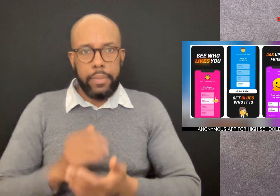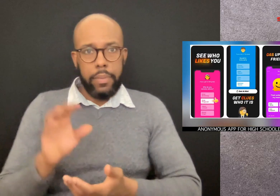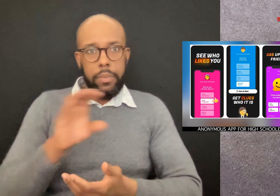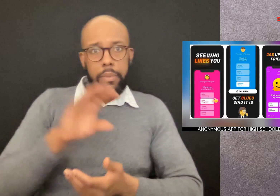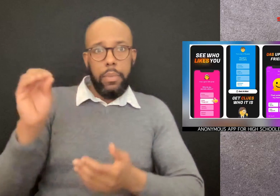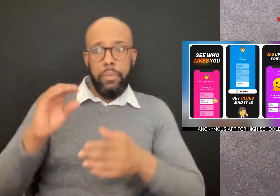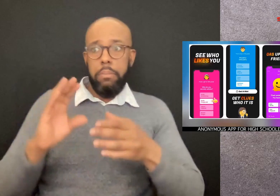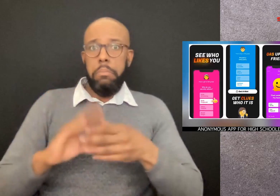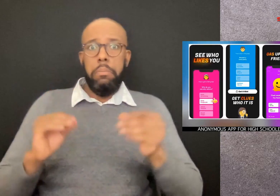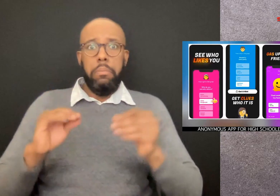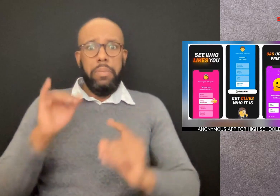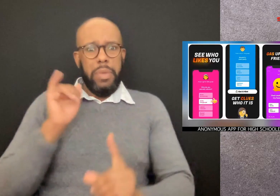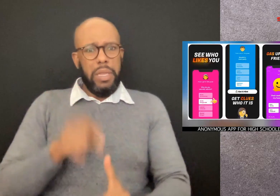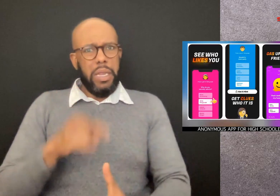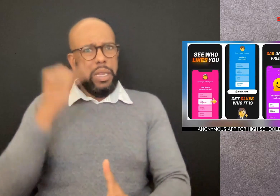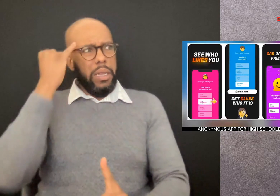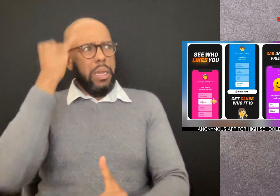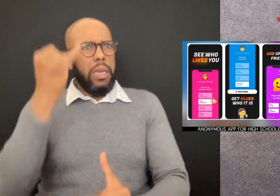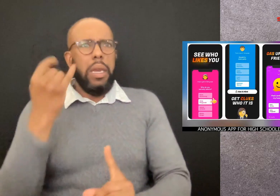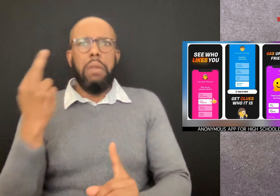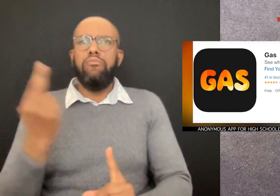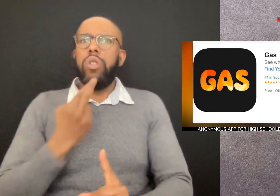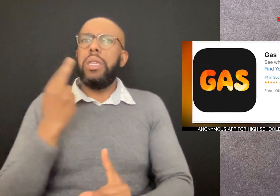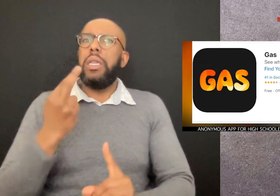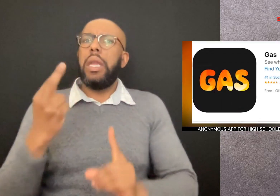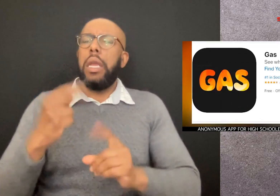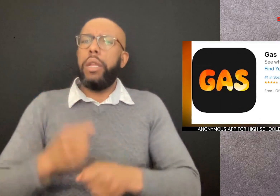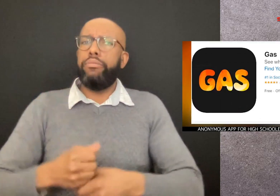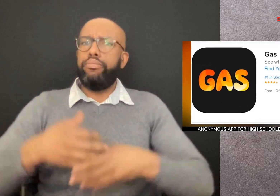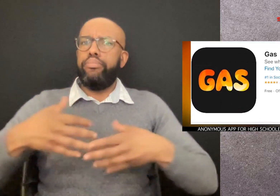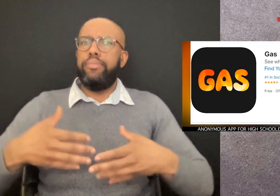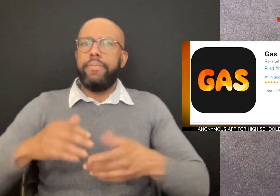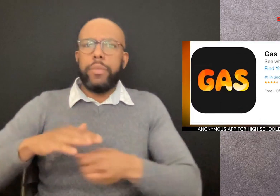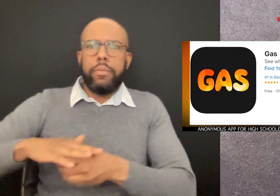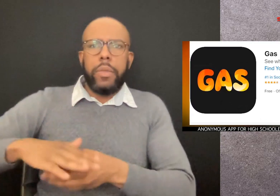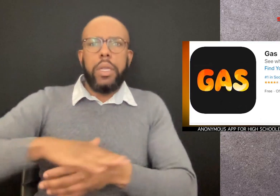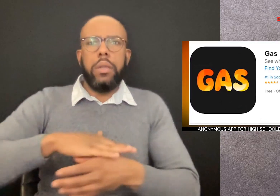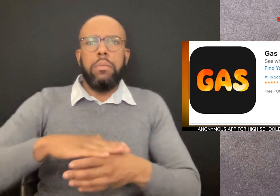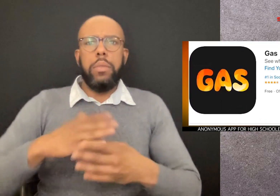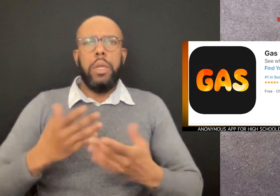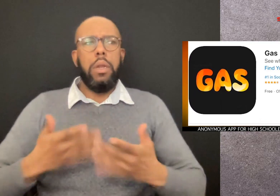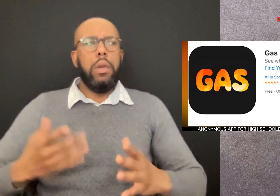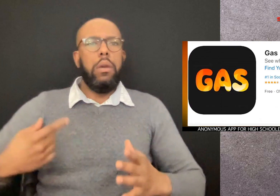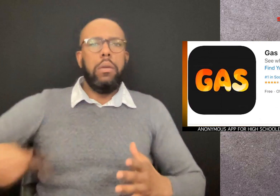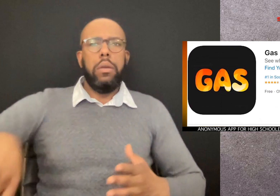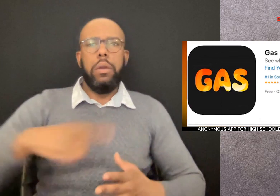The company says the idea is to create a place that makes us feel better about ourselves.